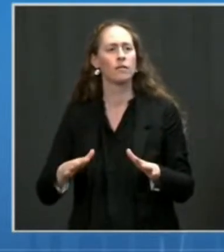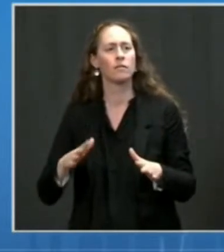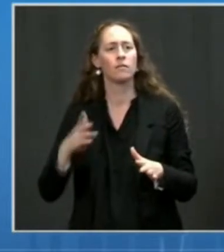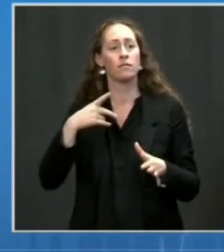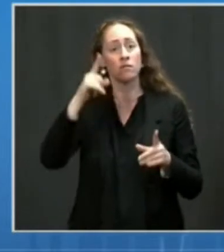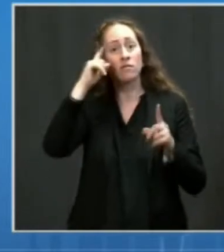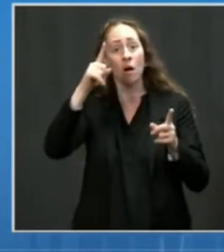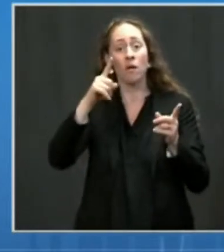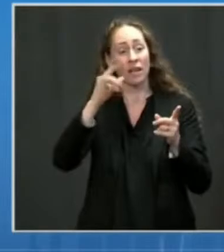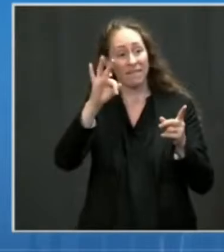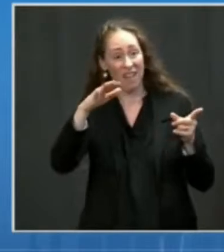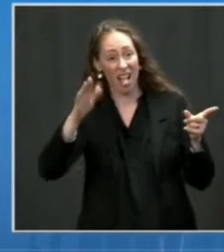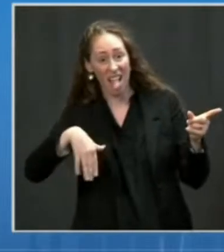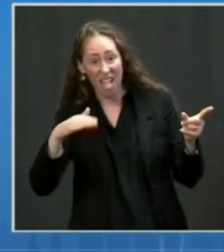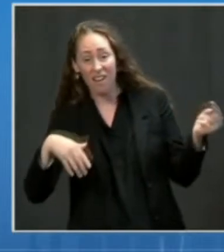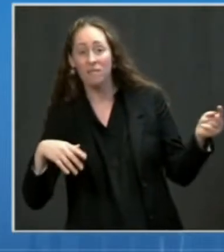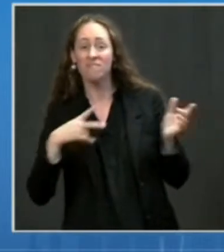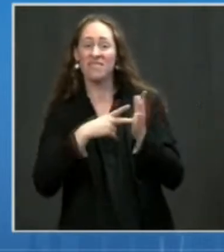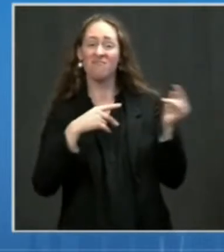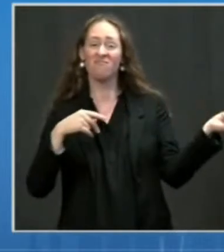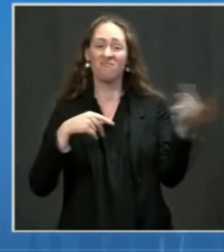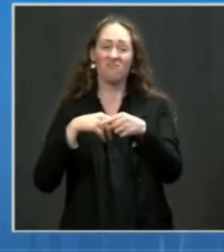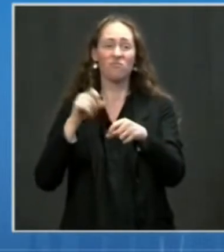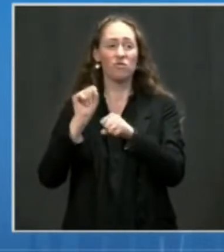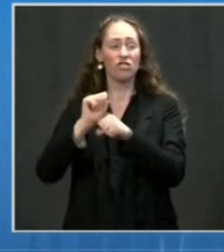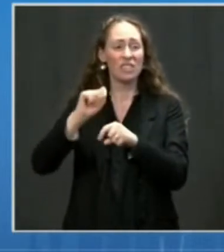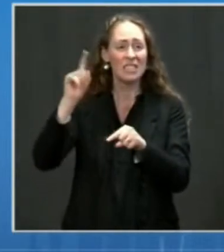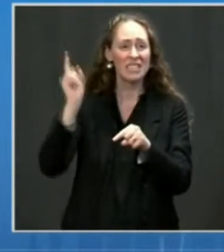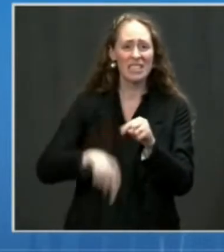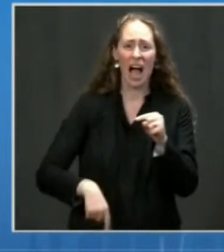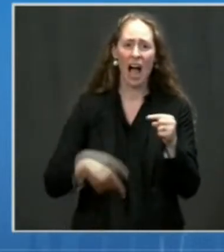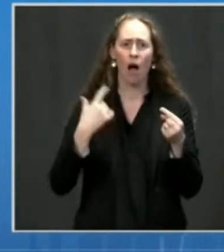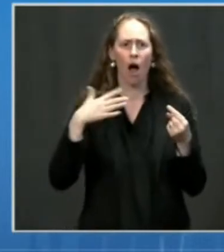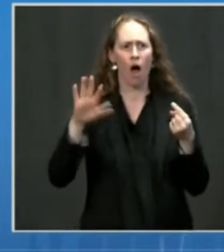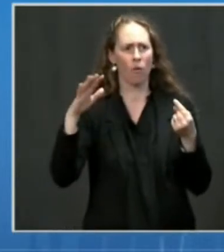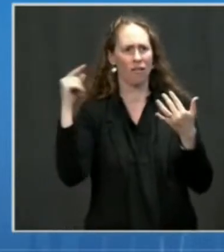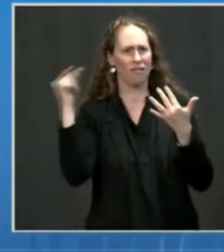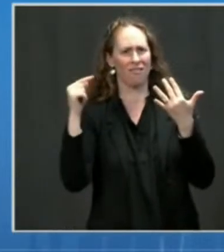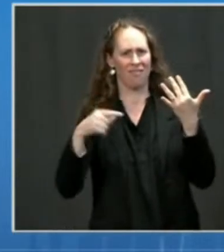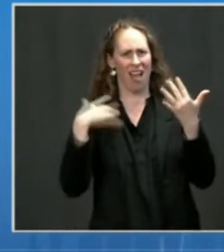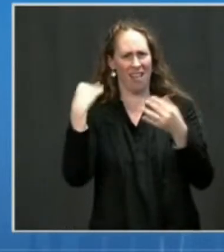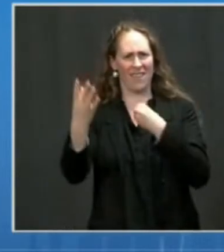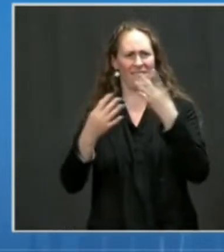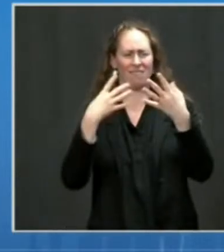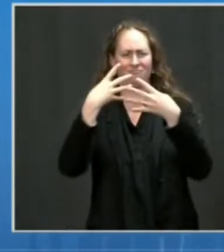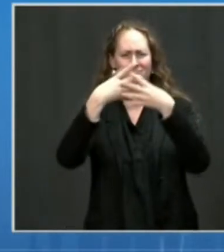MAKE IT DIFFICULT TO COME BACK TO WORK, OR MORE DIFFICULT TO COME BACK TO WORK IF YOU'RE NOT